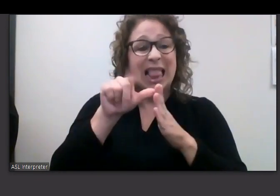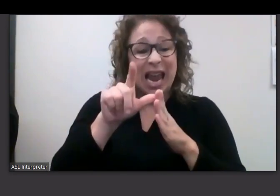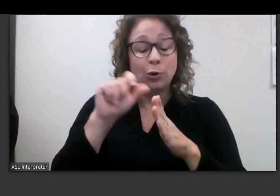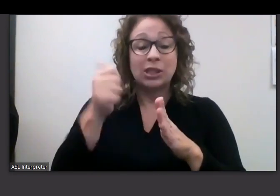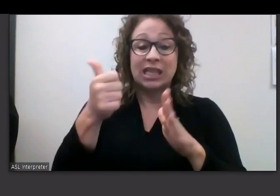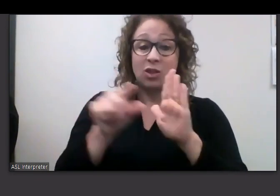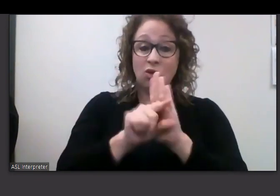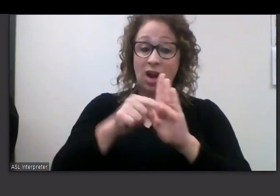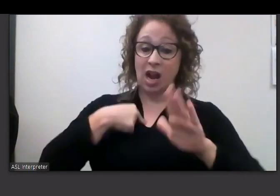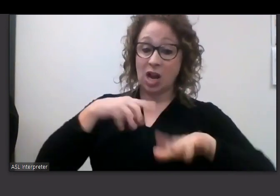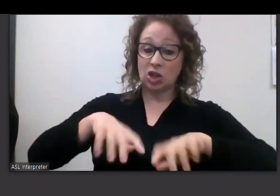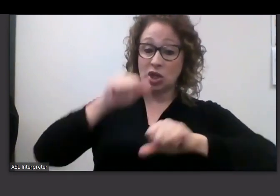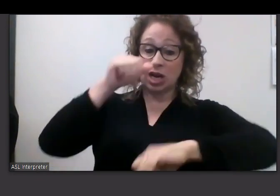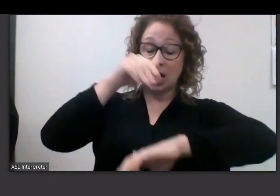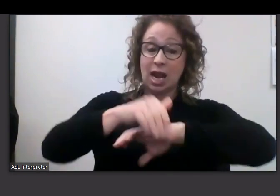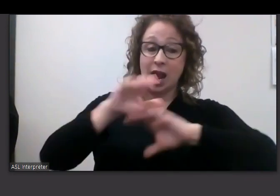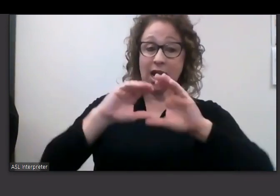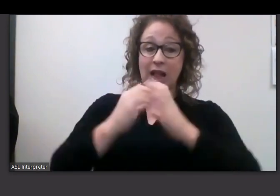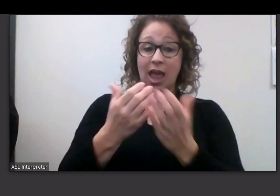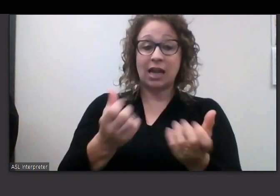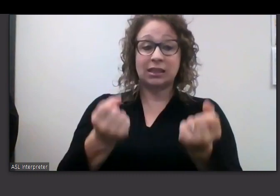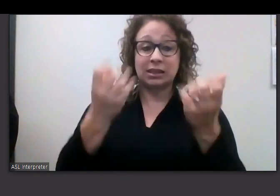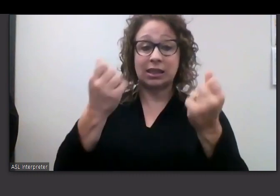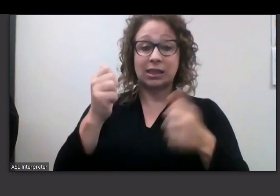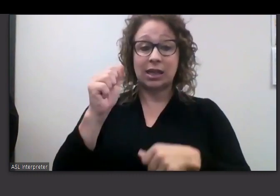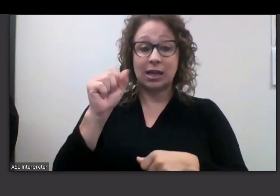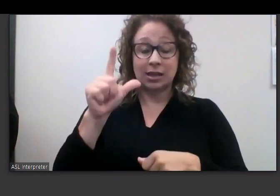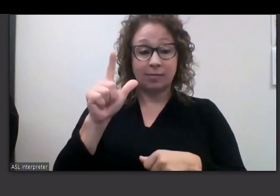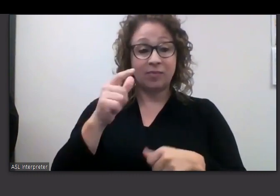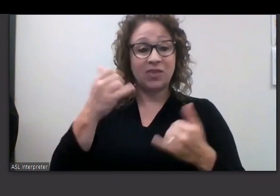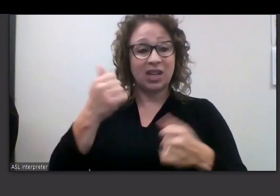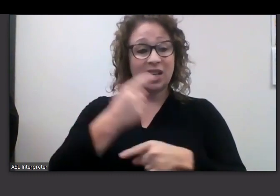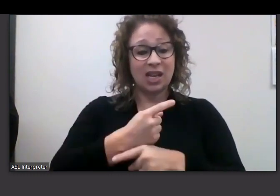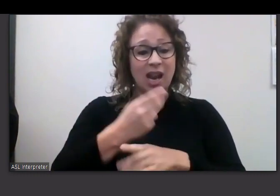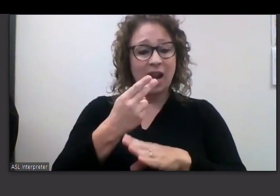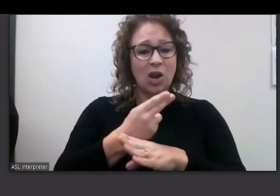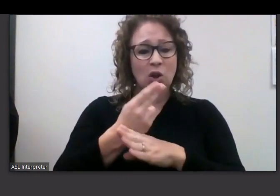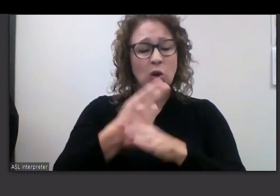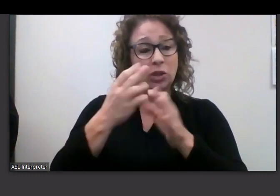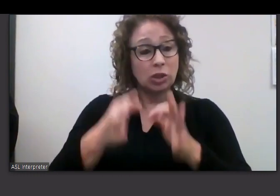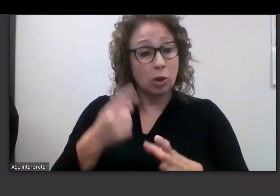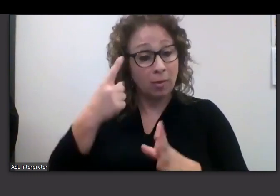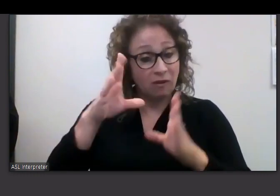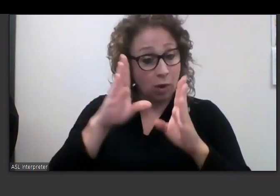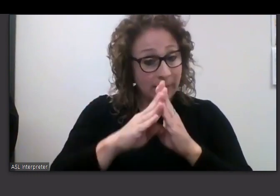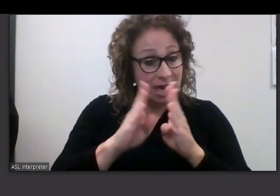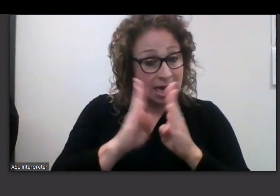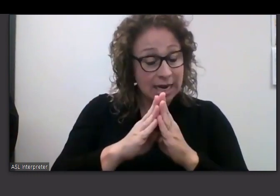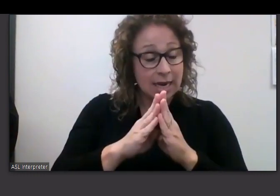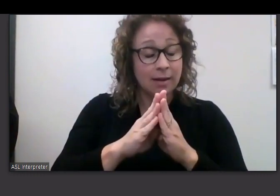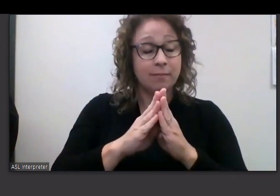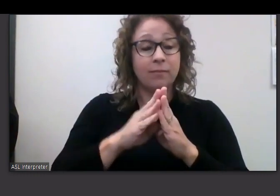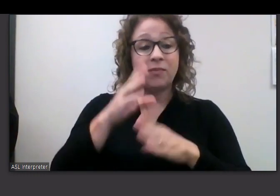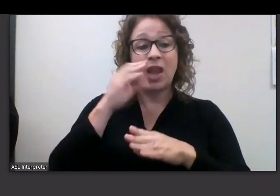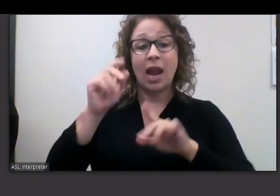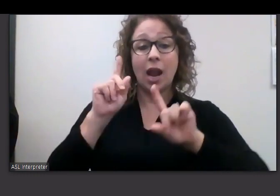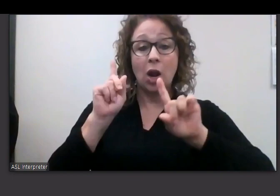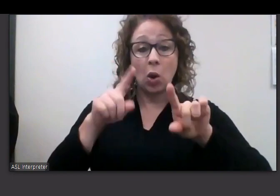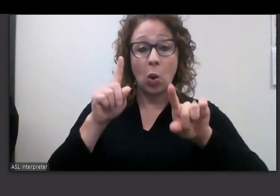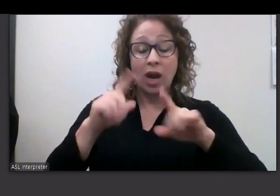Today I use ASL interpreters for meetings and attending conferences,